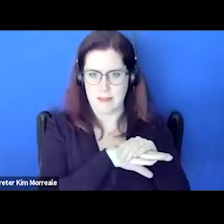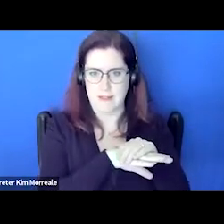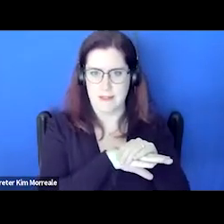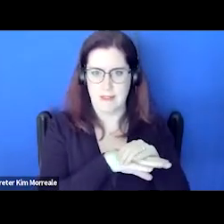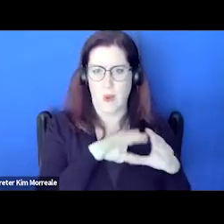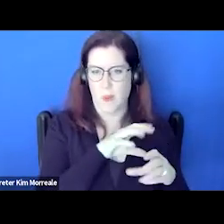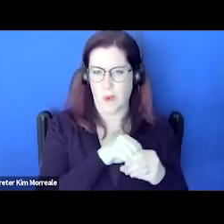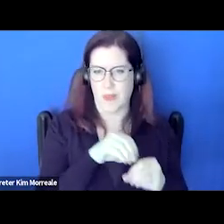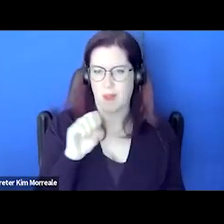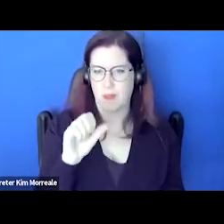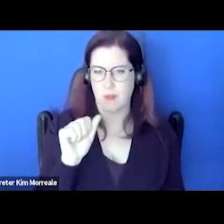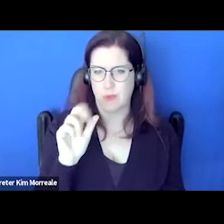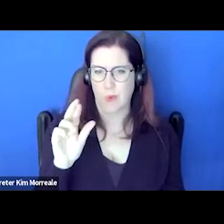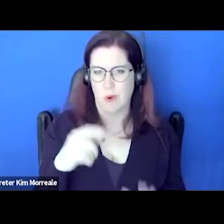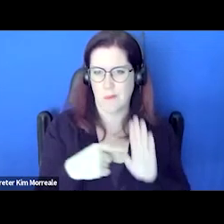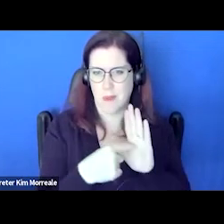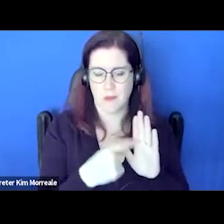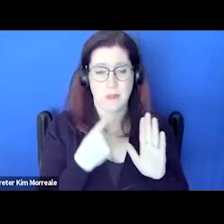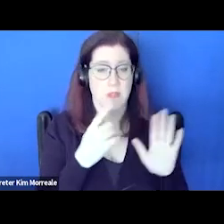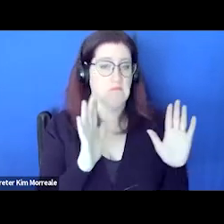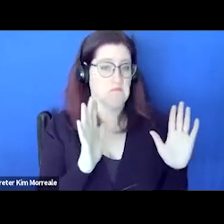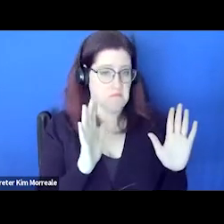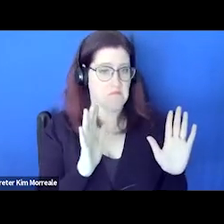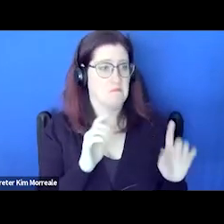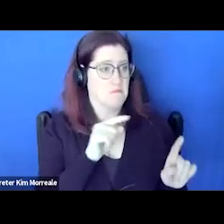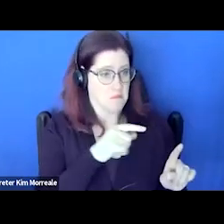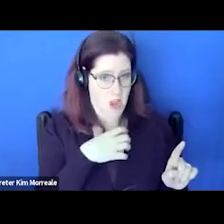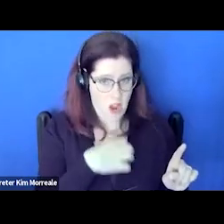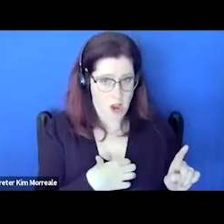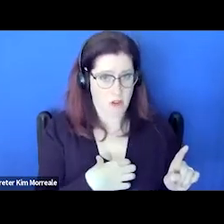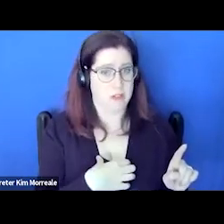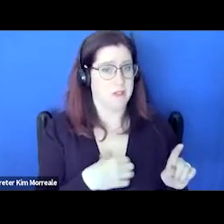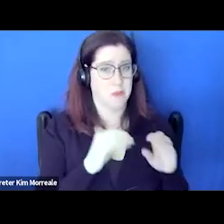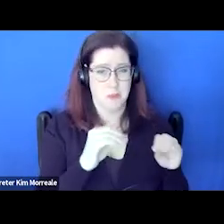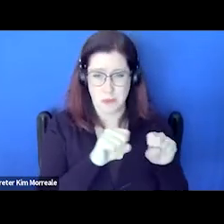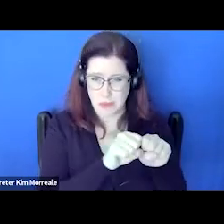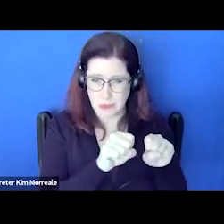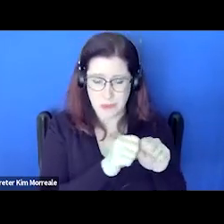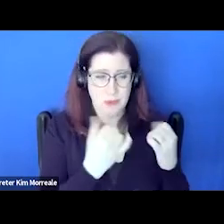Okay, we gotta start where she's at, she's hungry, she doesn't have any shoes on today,